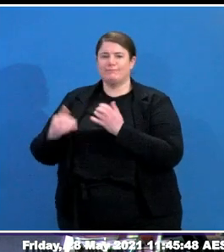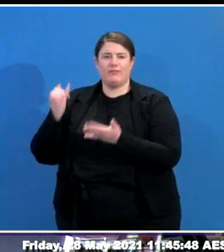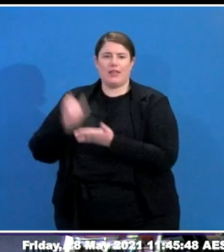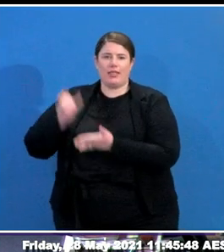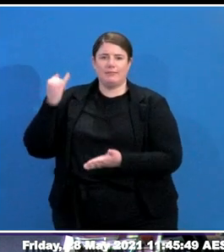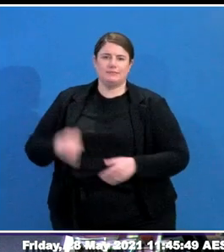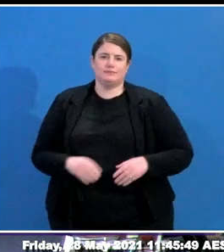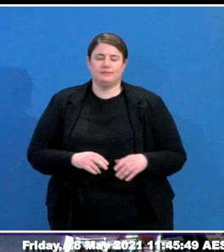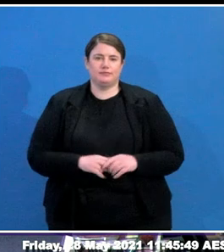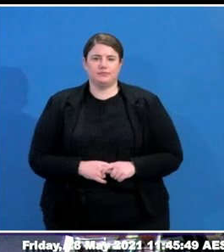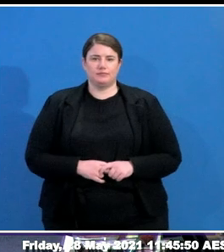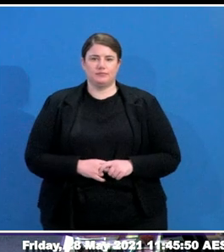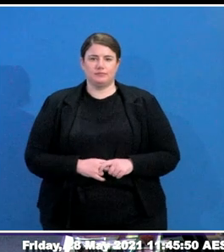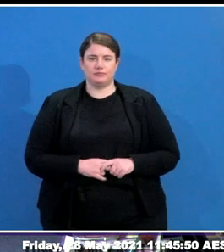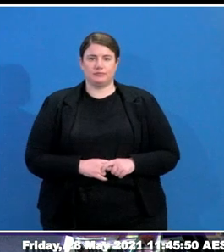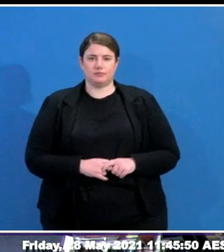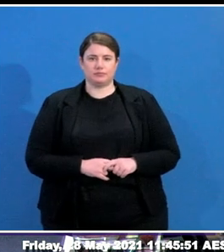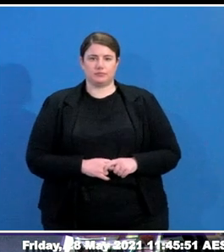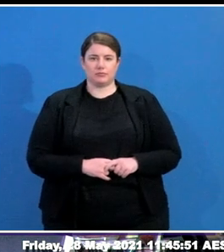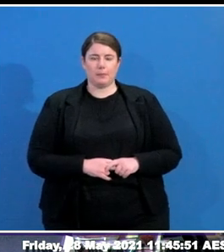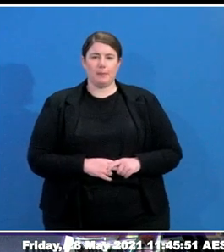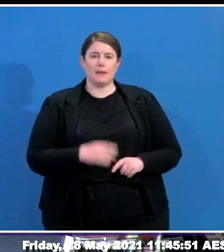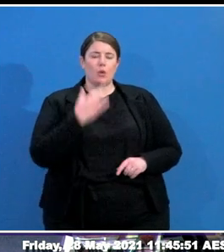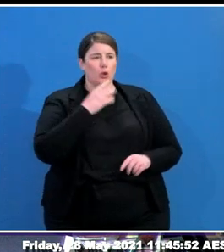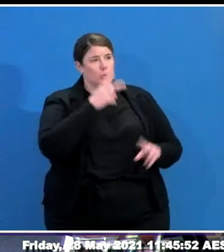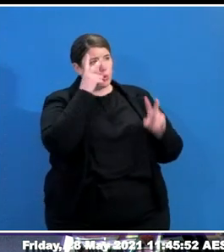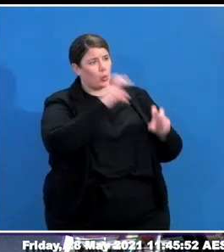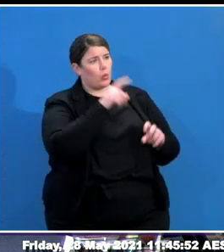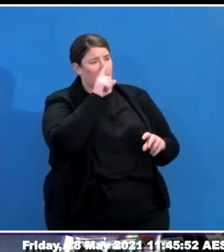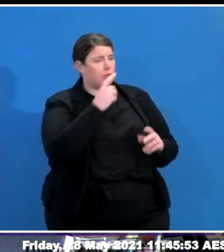Do you accept that once you call people querulent, vexatious, high